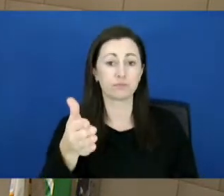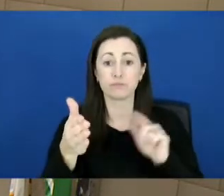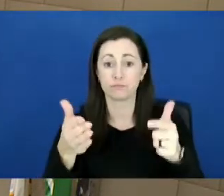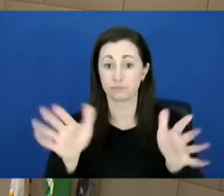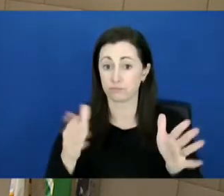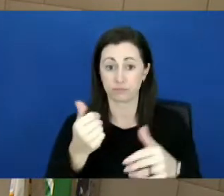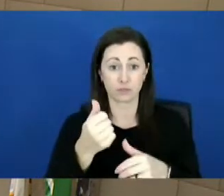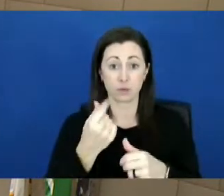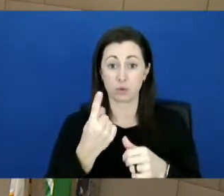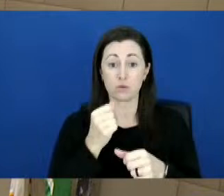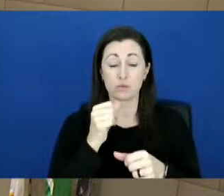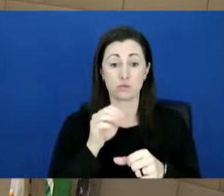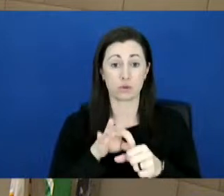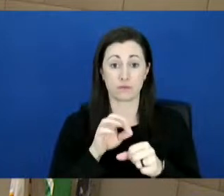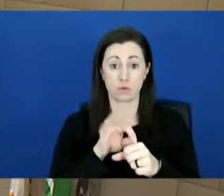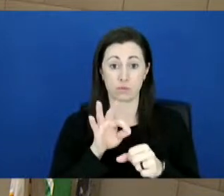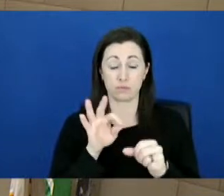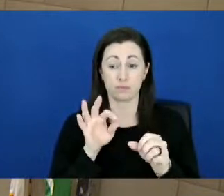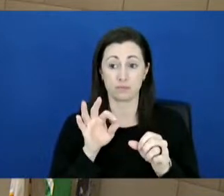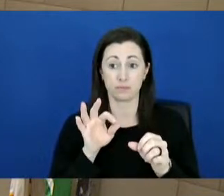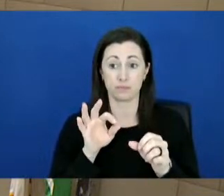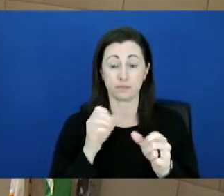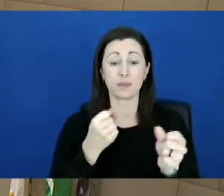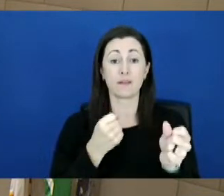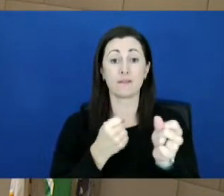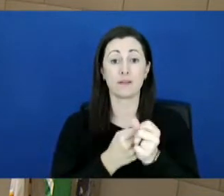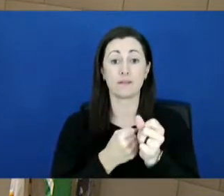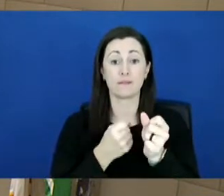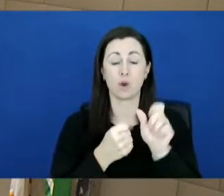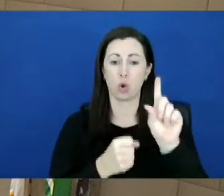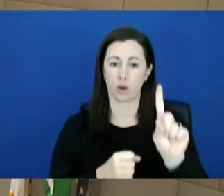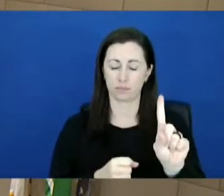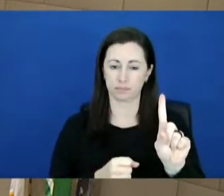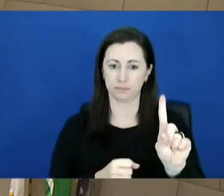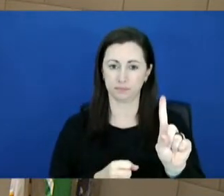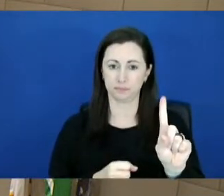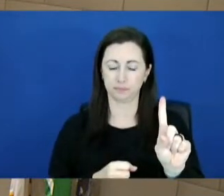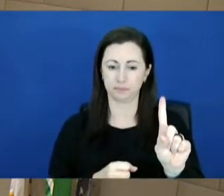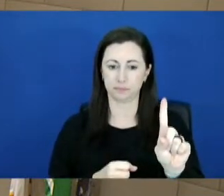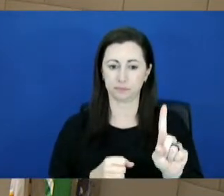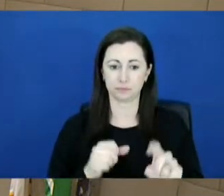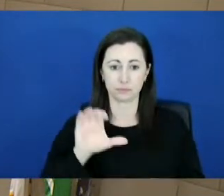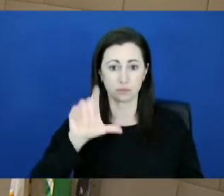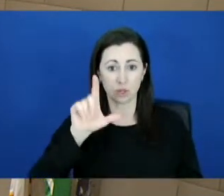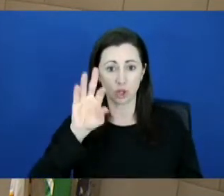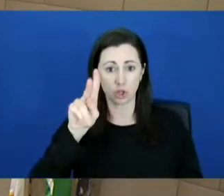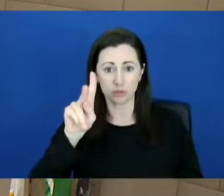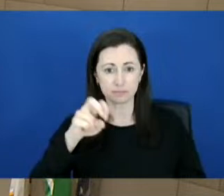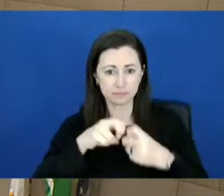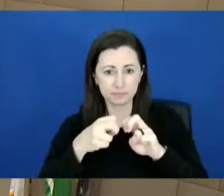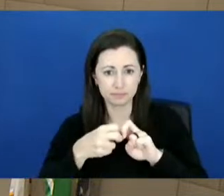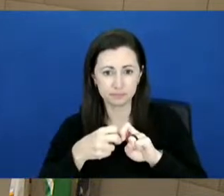SECOND. MOVED AND SECONDED. ANY UNREADINESS?